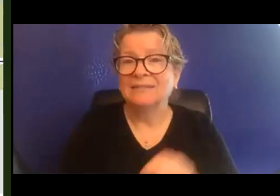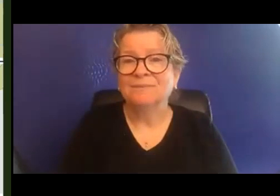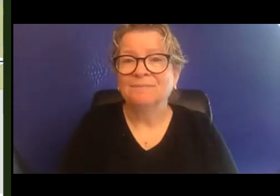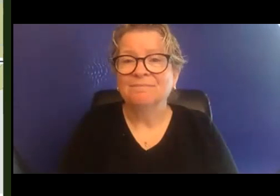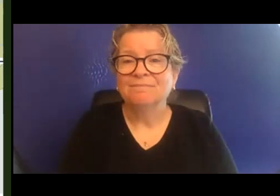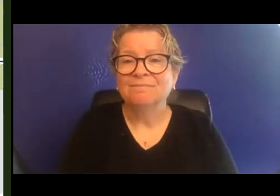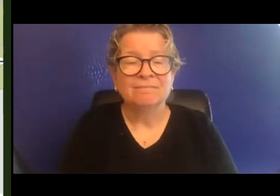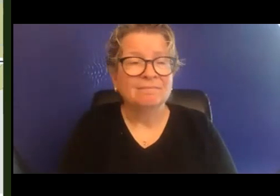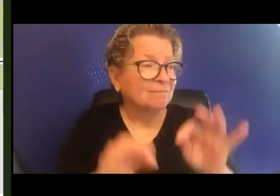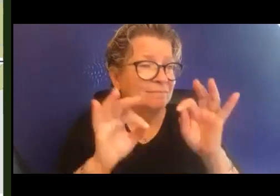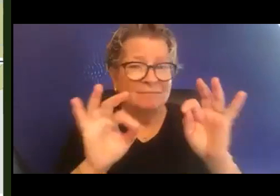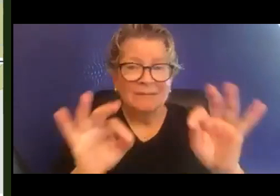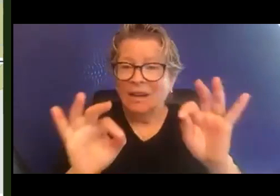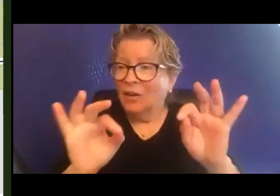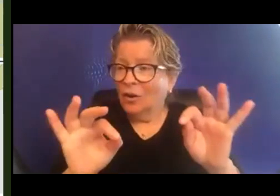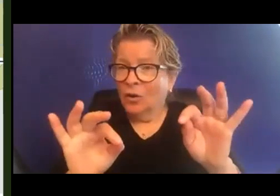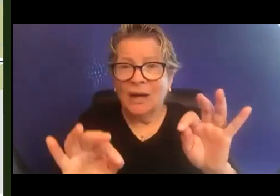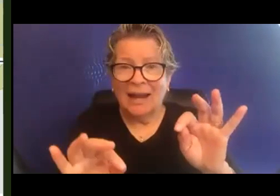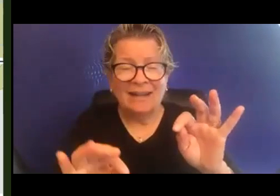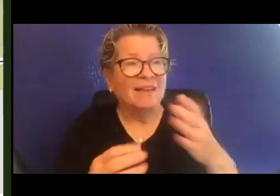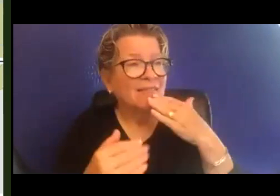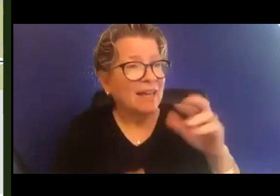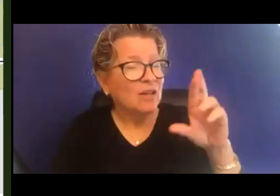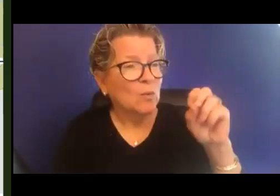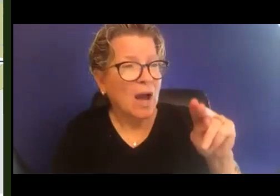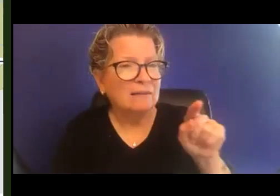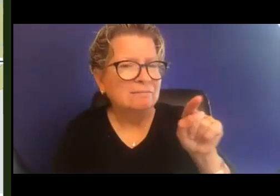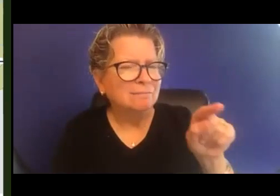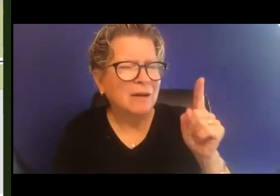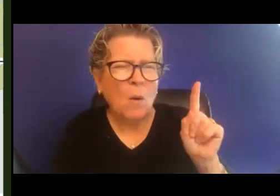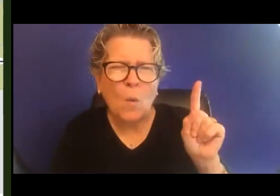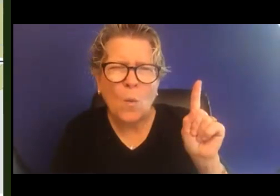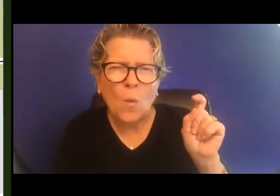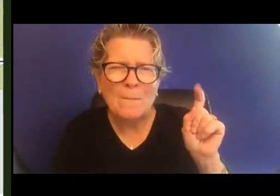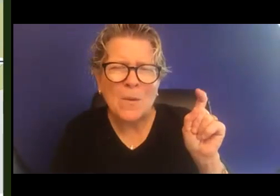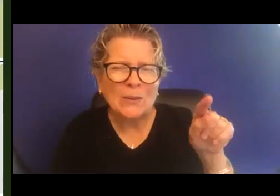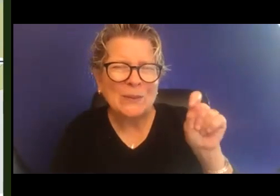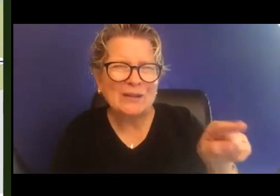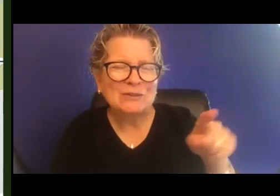Okay, great, Ron, while I've got you on the spot. I have one more question for you from Albert.